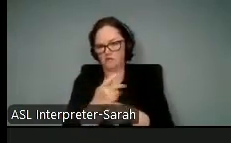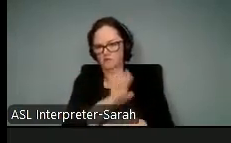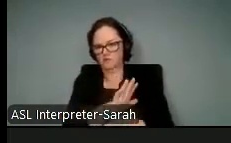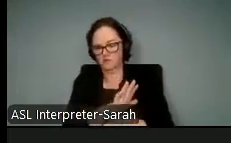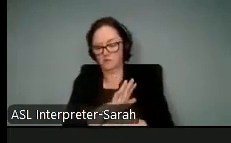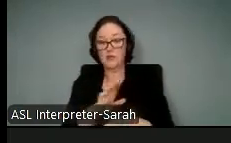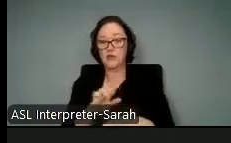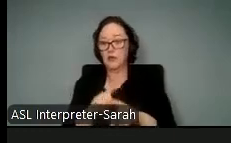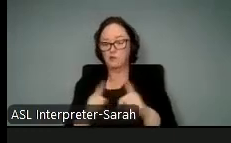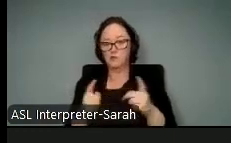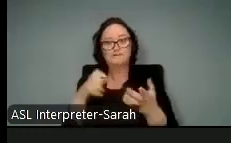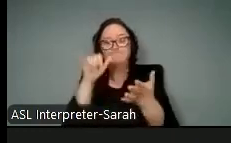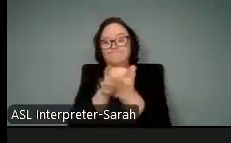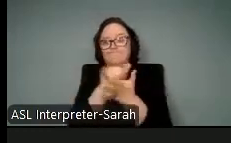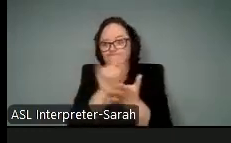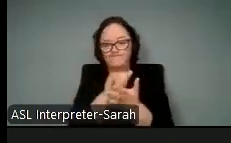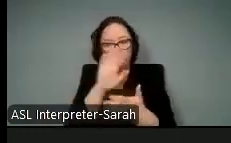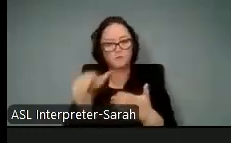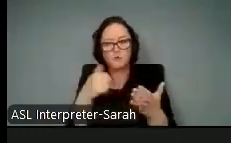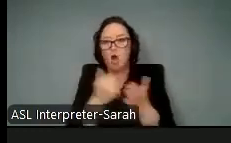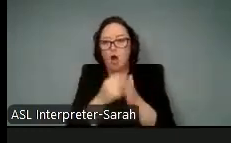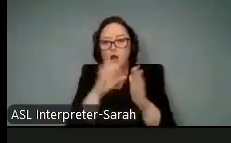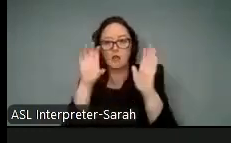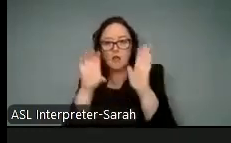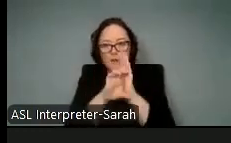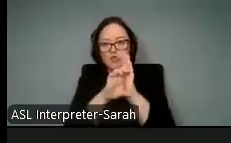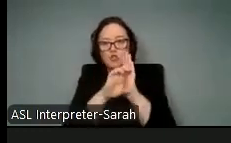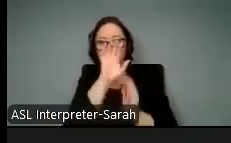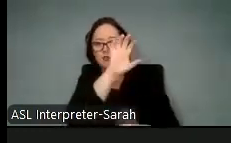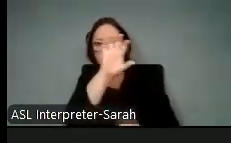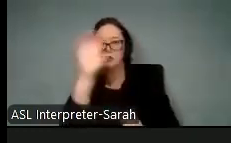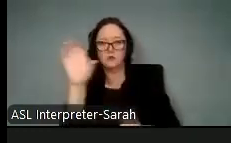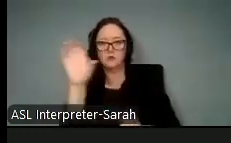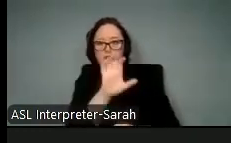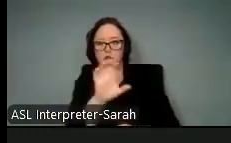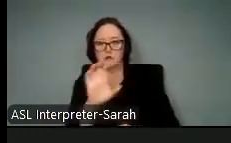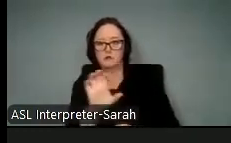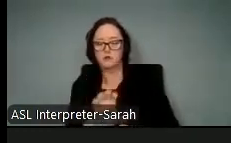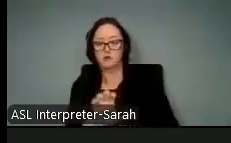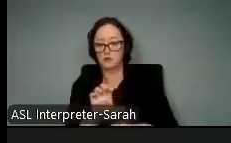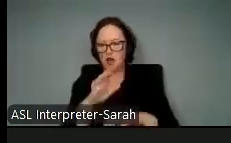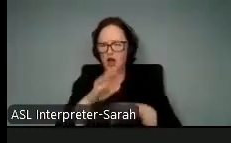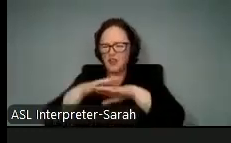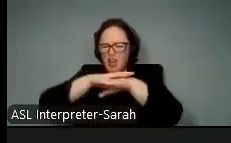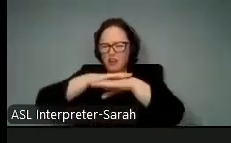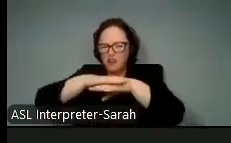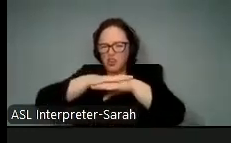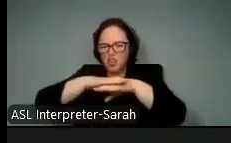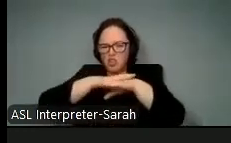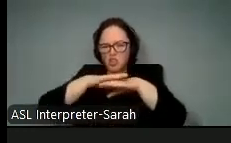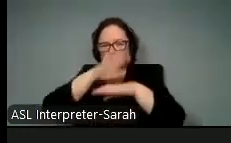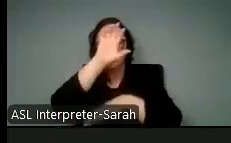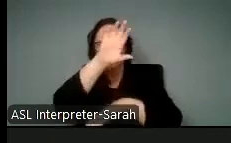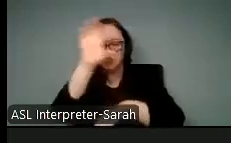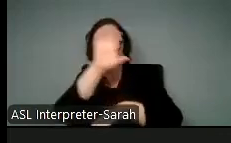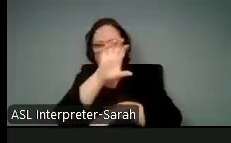as they were arranged on this this cover in a way that they could be in line with text